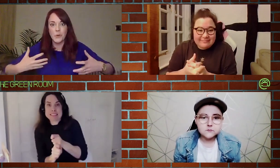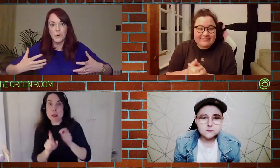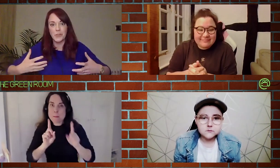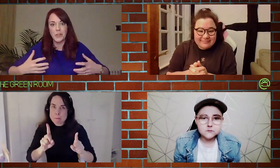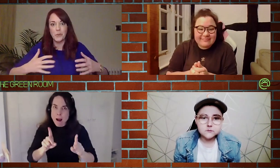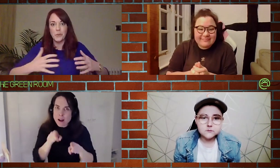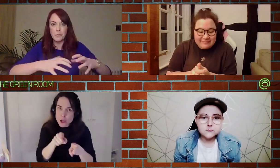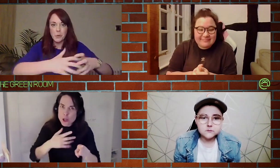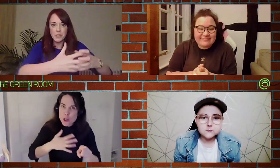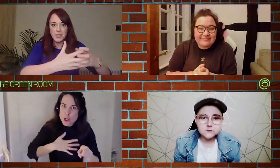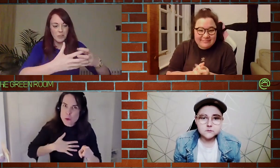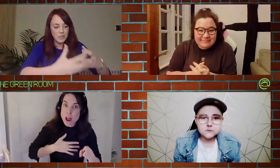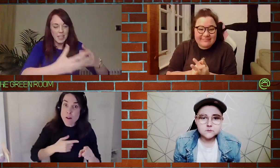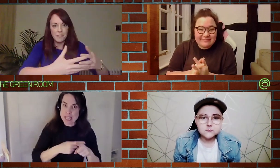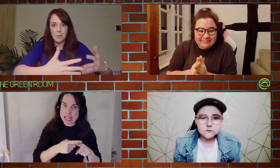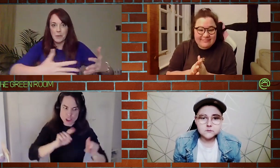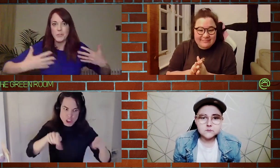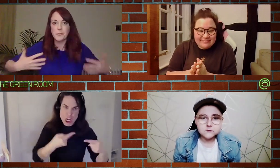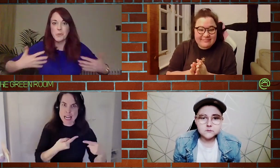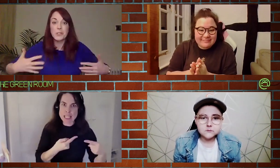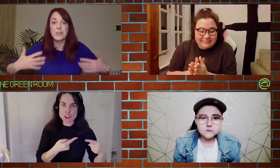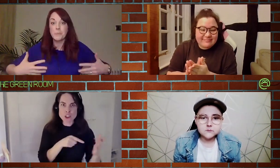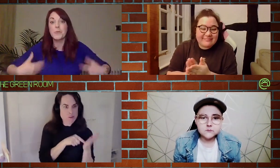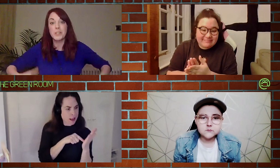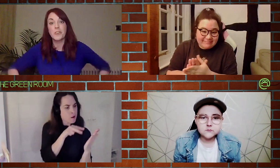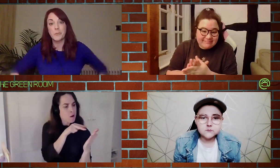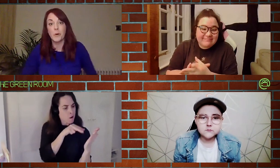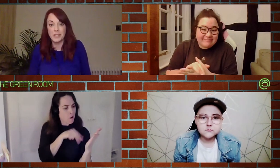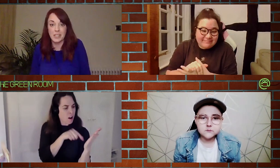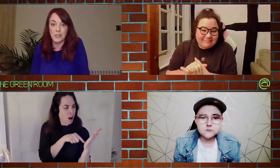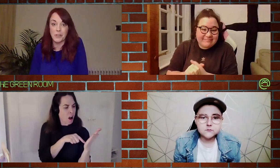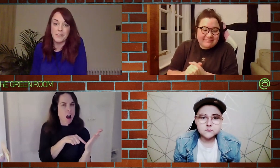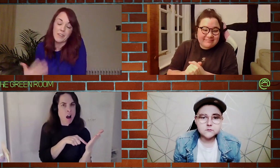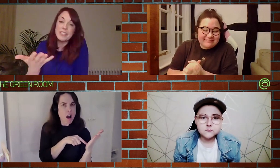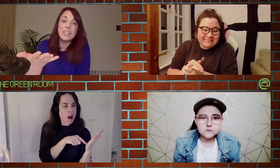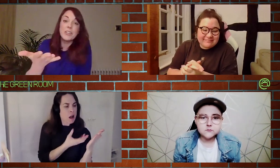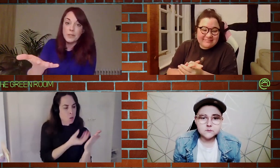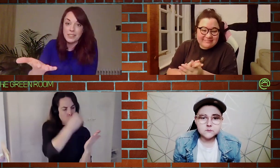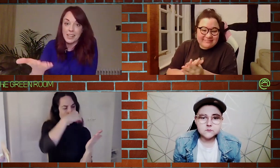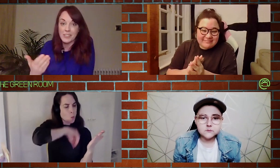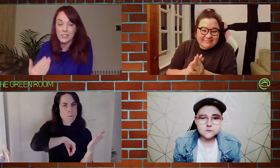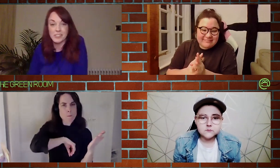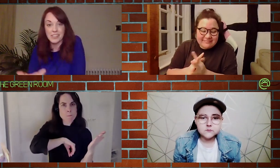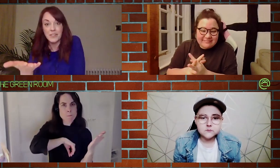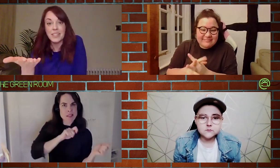own, you know, you take it from the page and you put you put it in your body you know I've seen you as an actor and I've seen